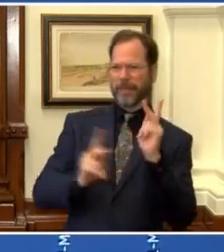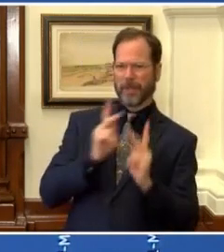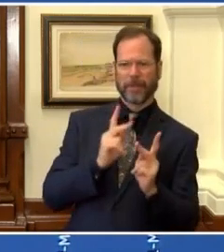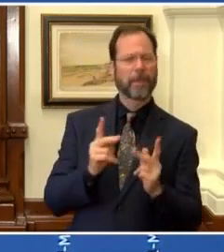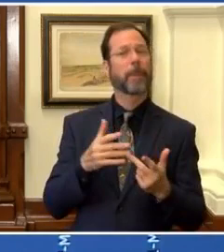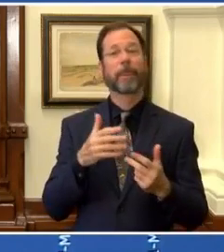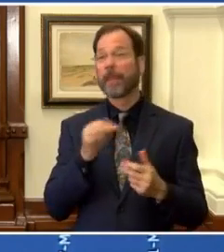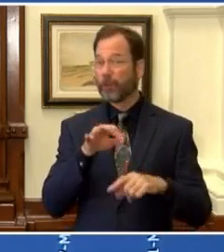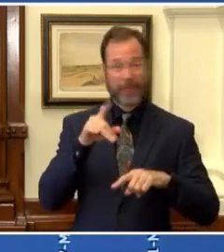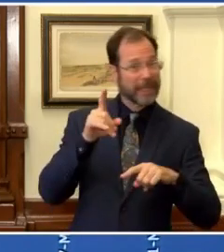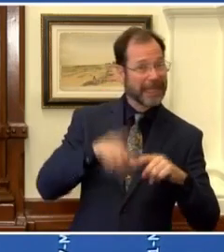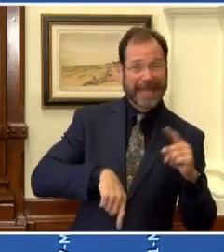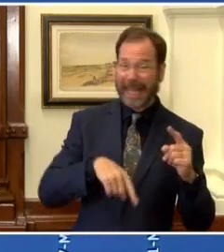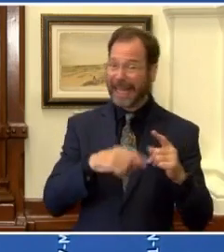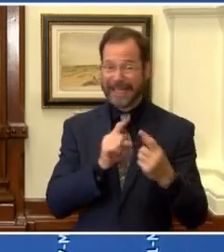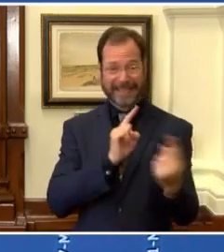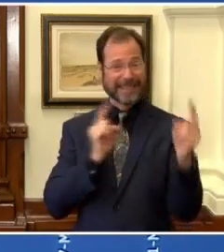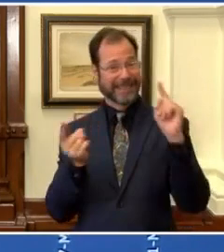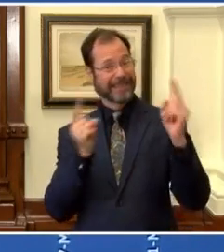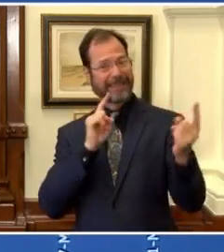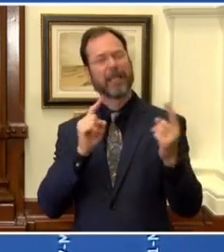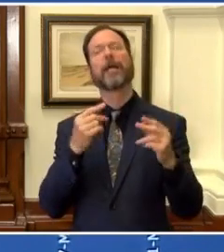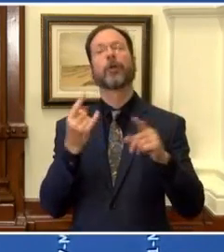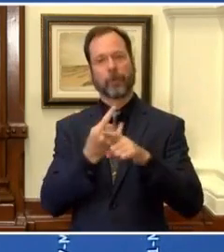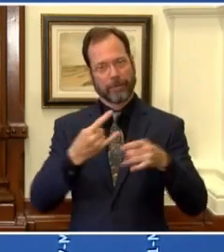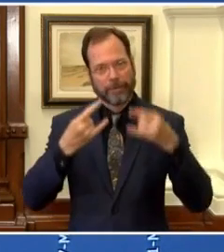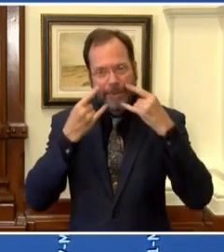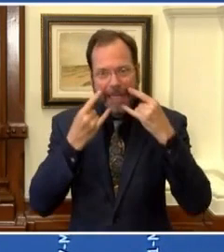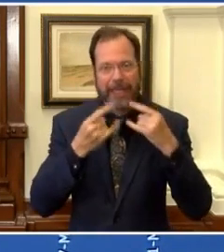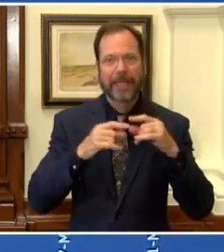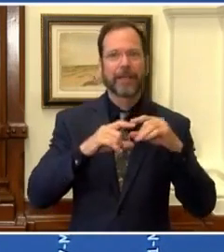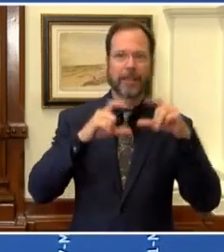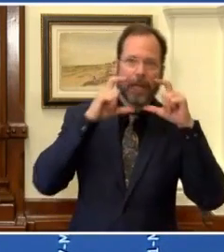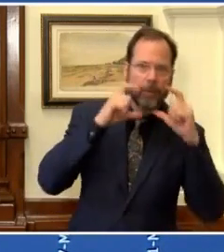SANITIZE YOUR HANDS, TRY TO SAY TRY TO STAY 60 AWAY FROM OTHERS YOU ARE NOT TRAVELING